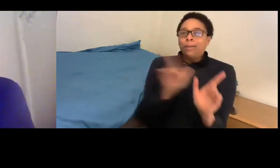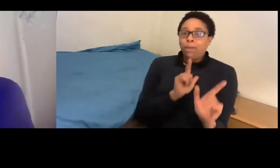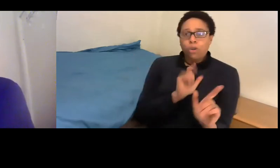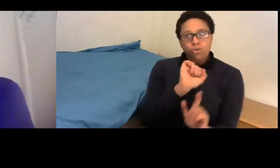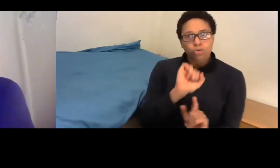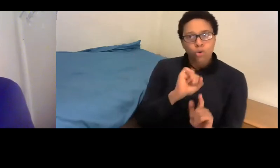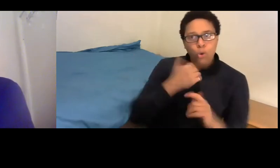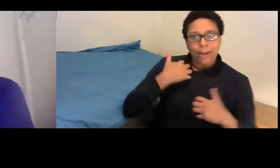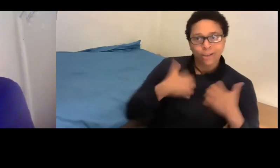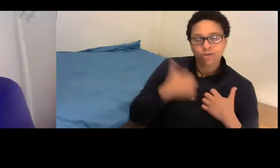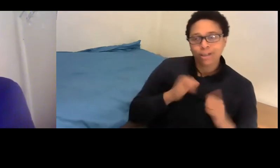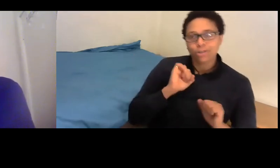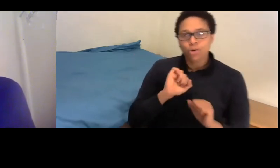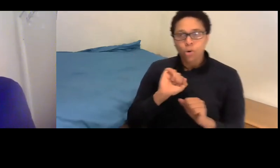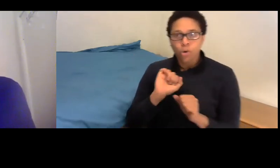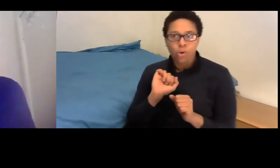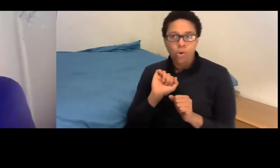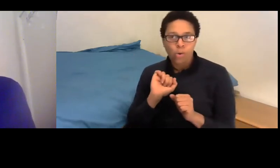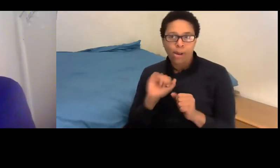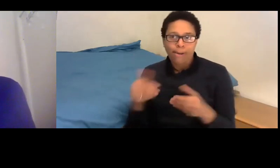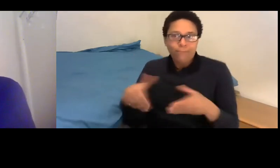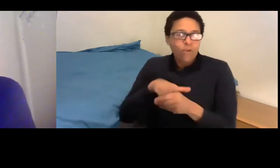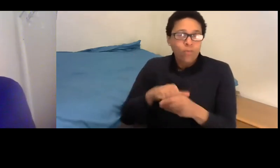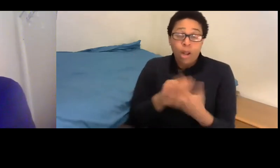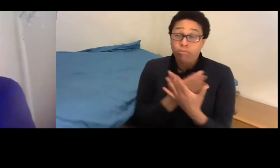Can't really help that, can we. So I think I'd like to start